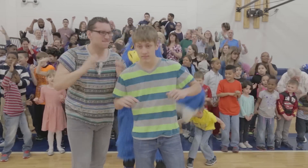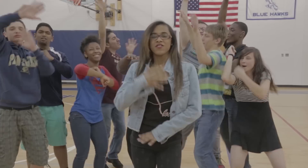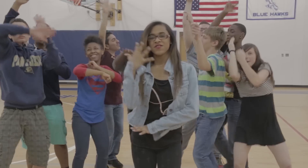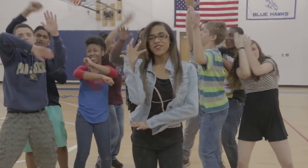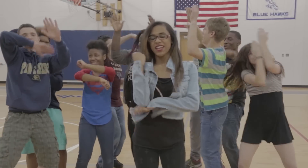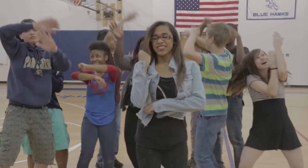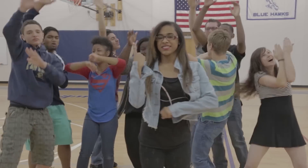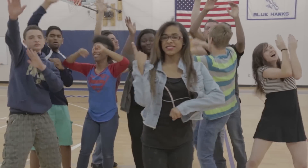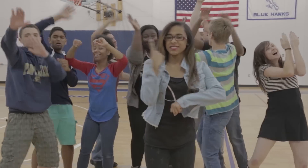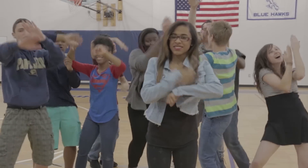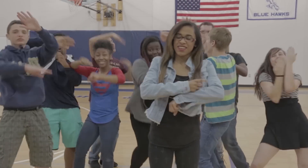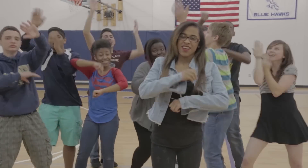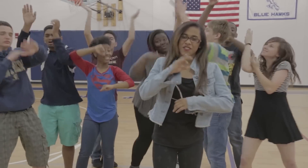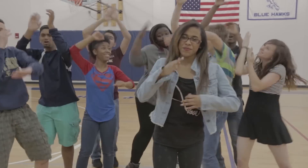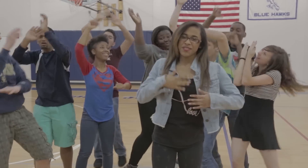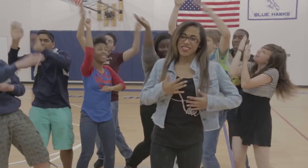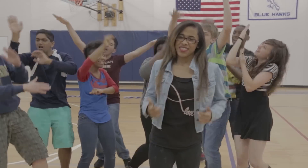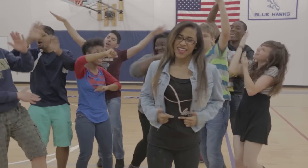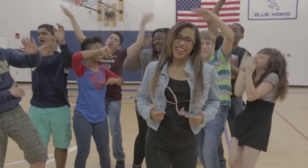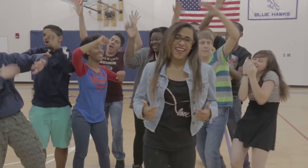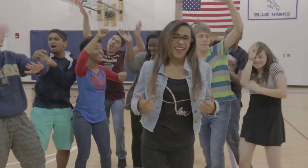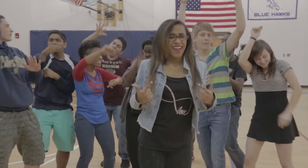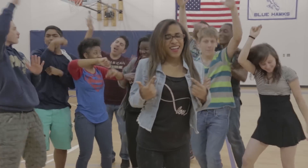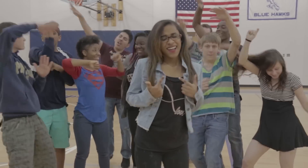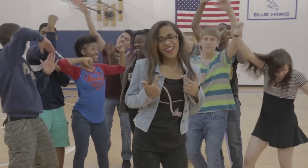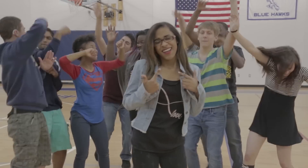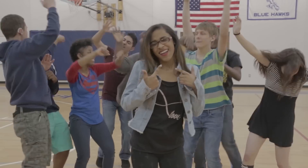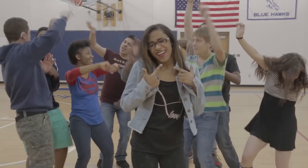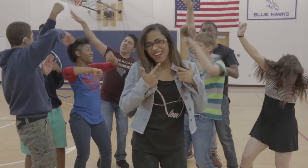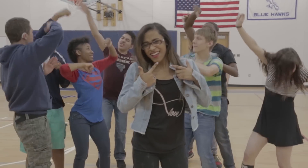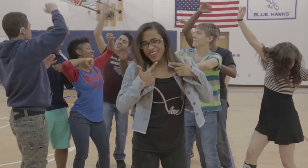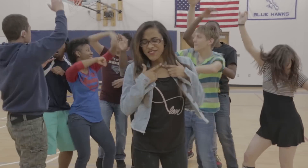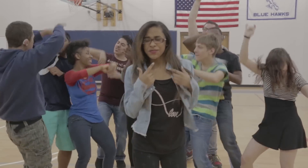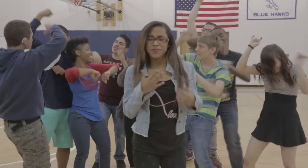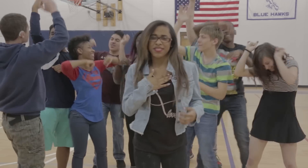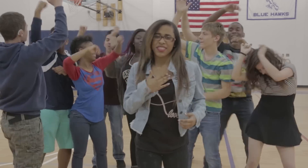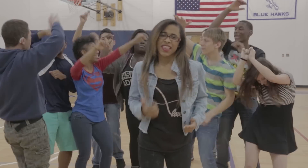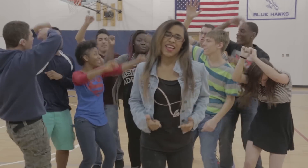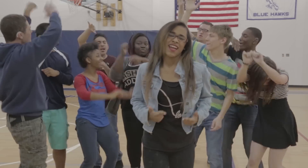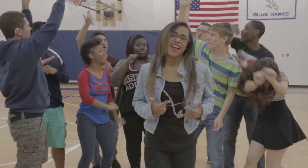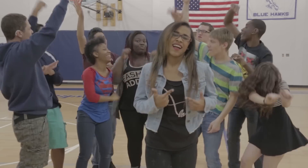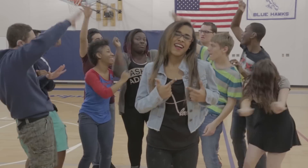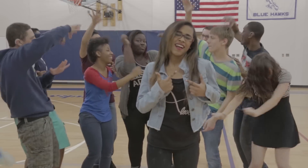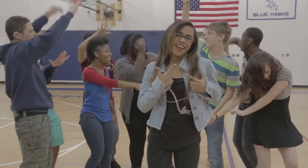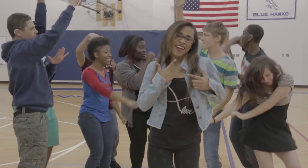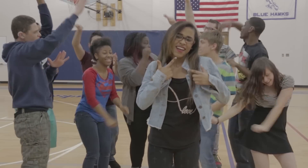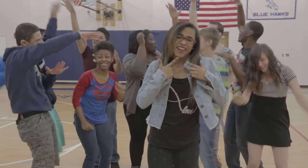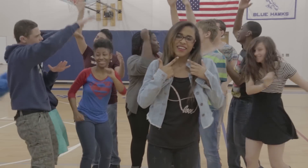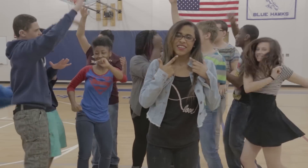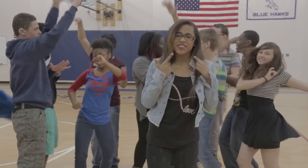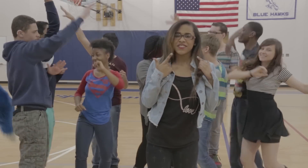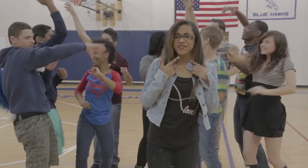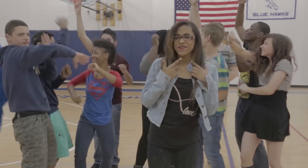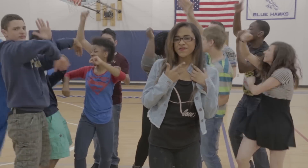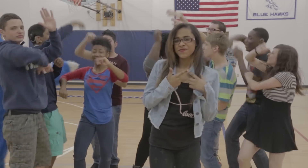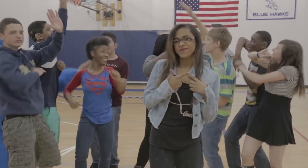This is gonna be the best day of my life My li-i-i-ife